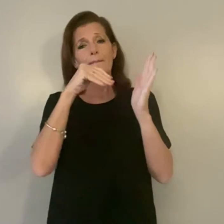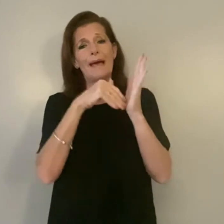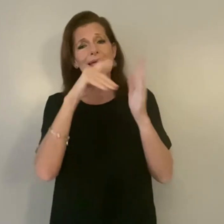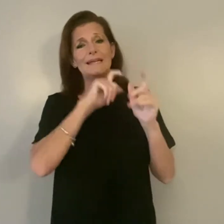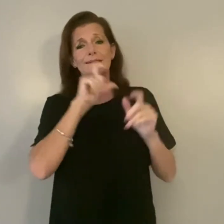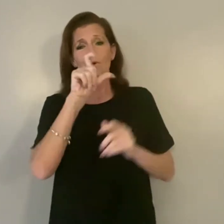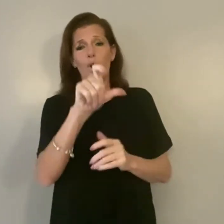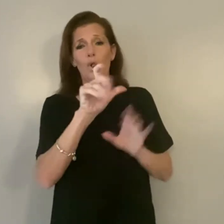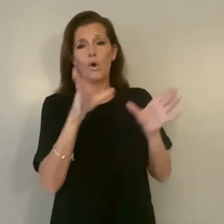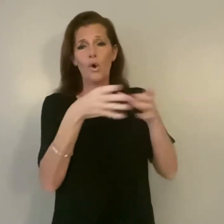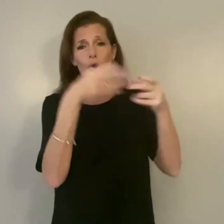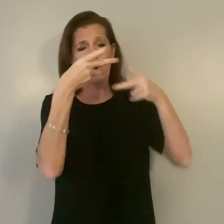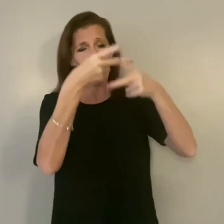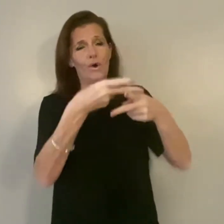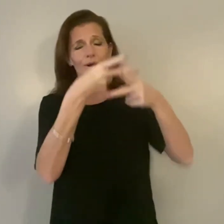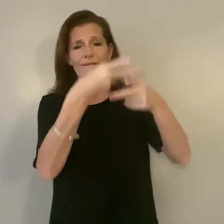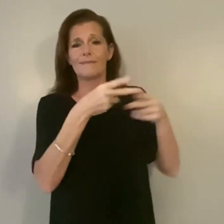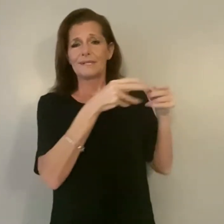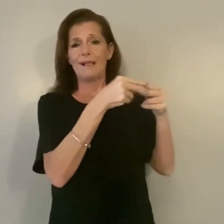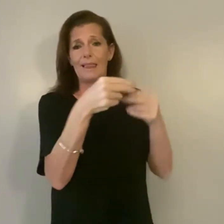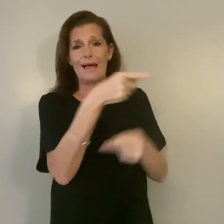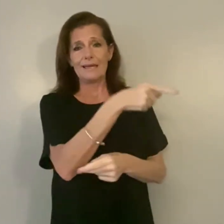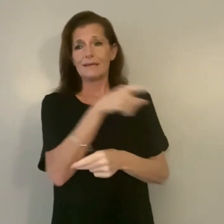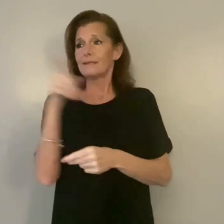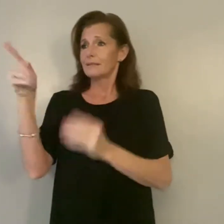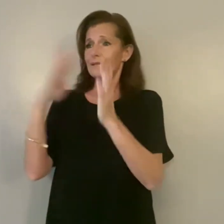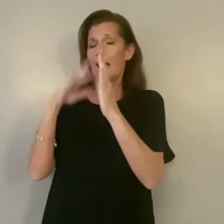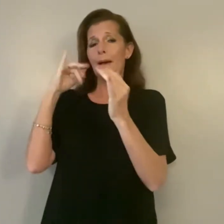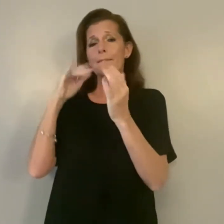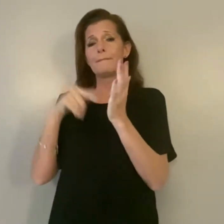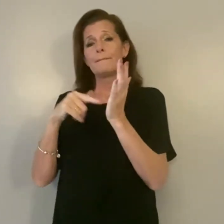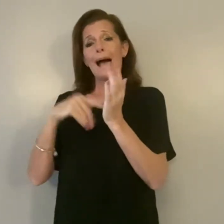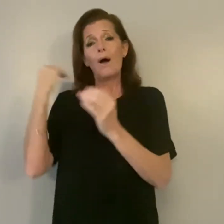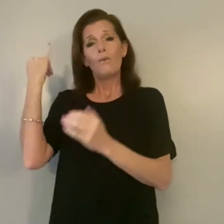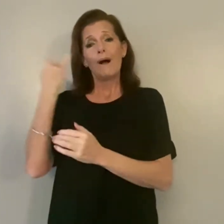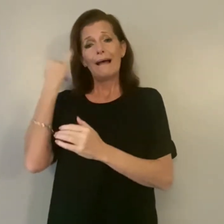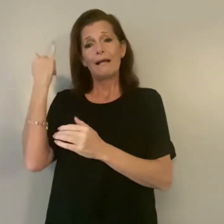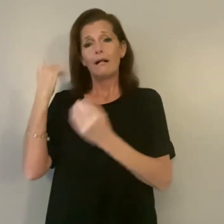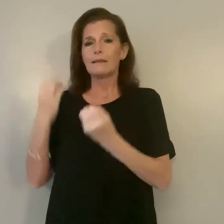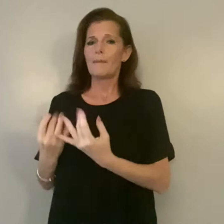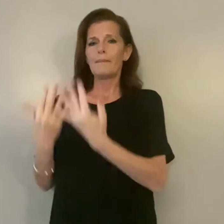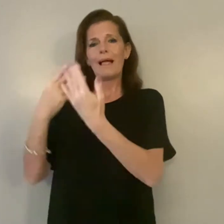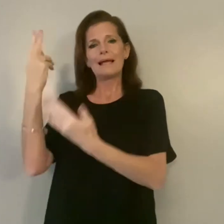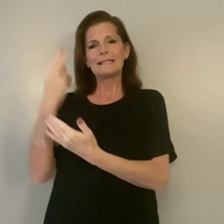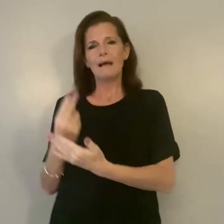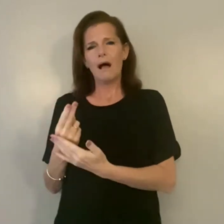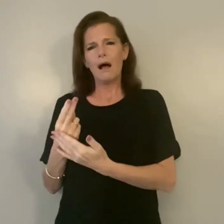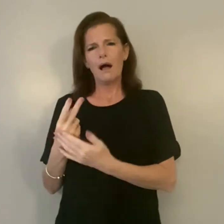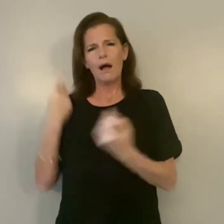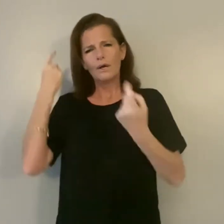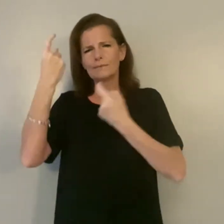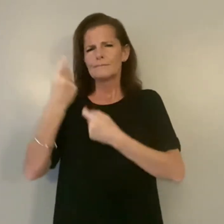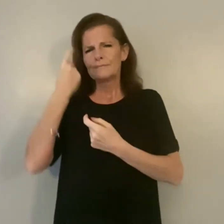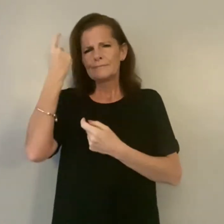from Clore Leaderships Governance Alliance and Matt Wilde director of Blaze Arts to explore how the pandemic